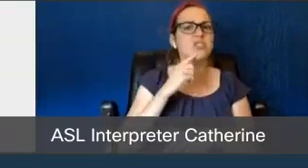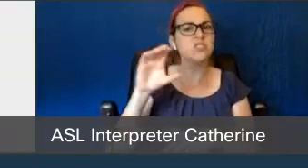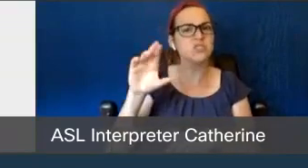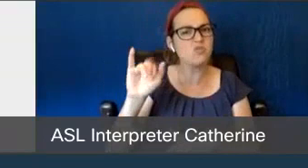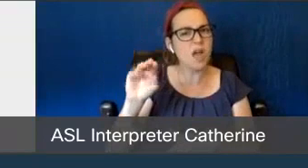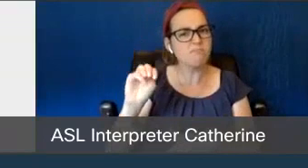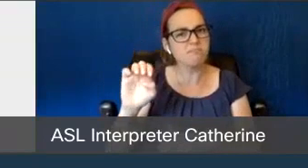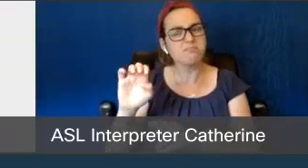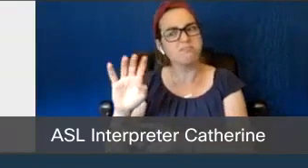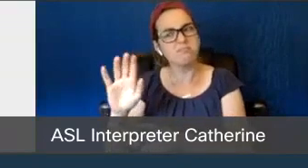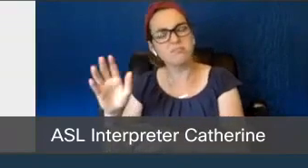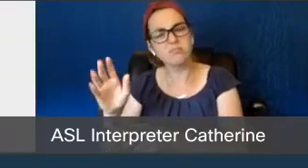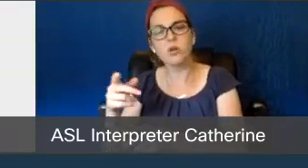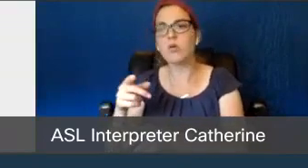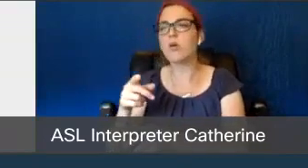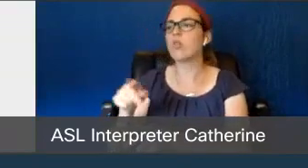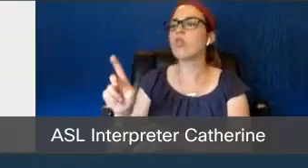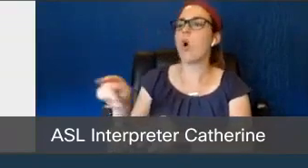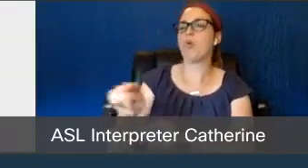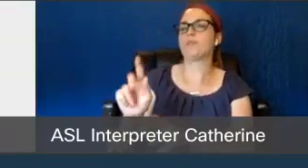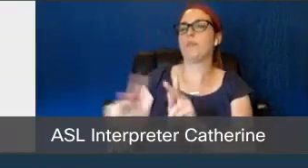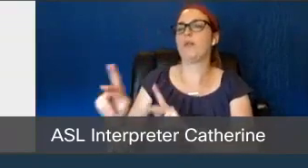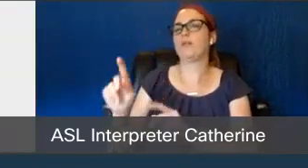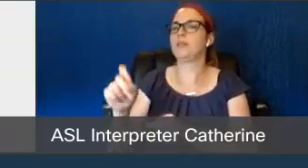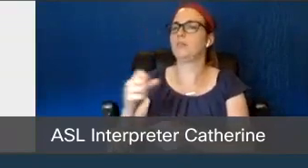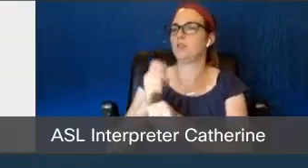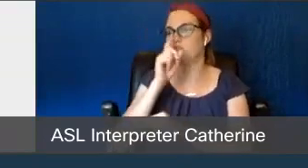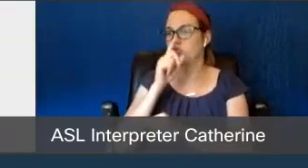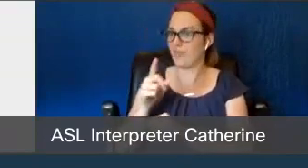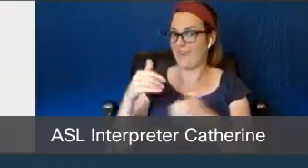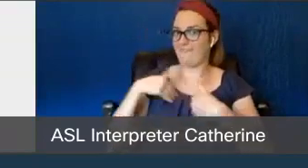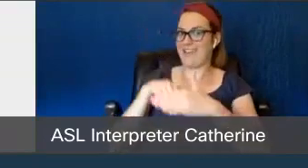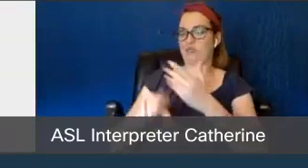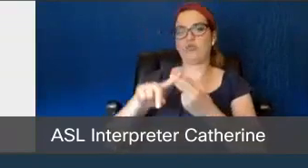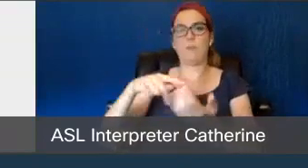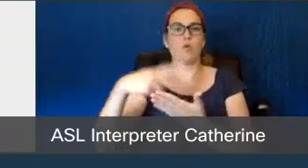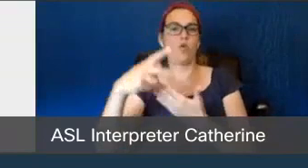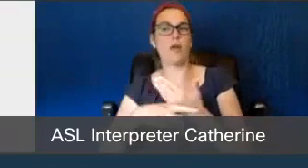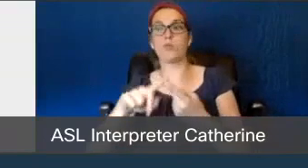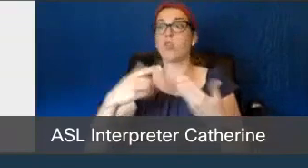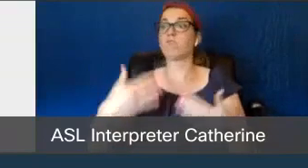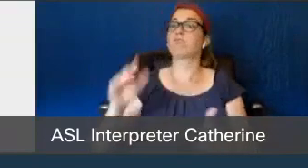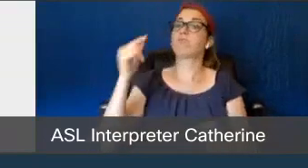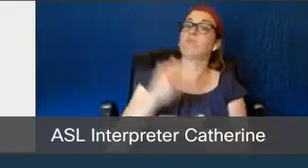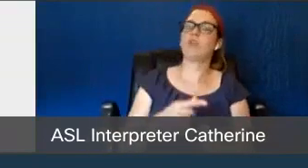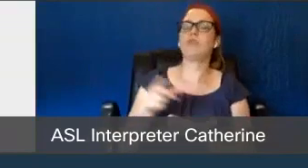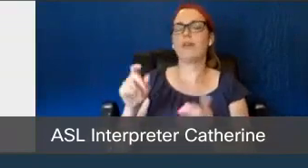to come into the program so they can have the tools so they can live a more successful, productive life. You definitely need to meet and promote and have buy-in